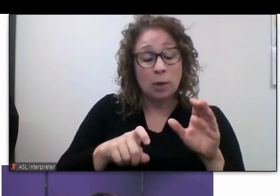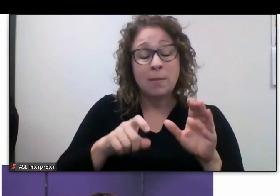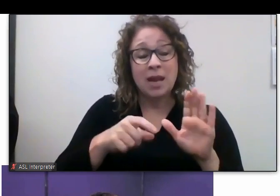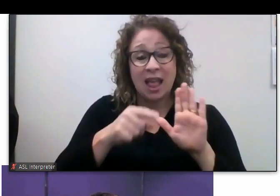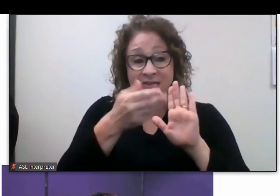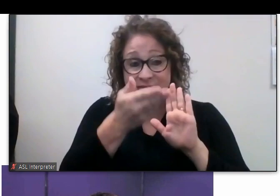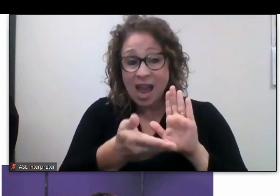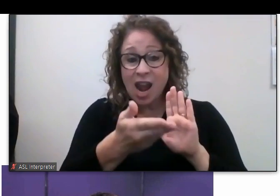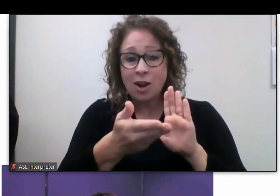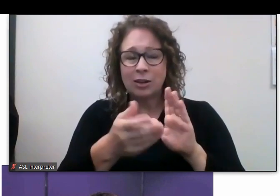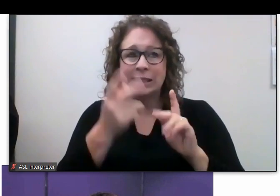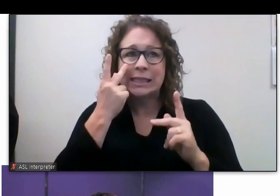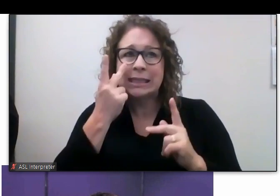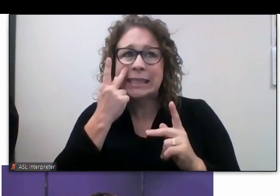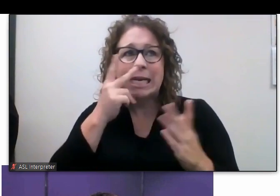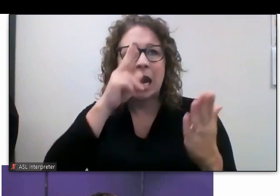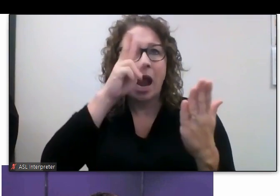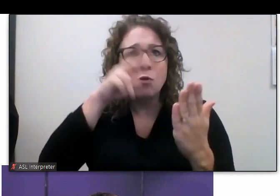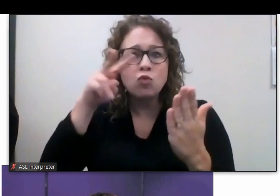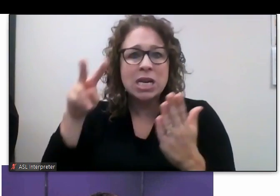to actually be able to read them.